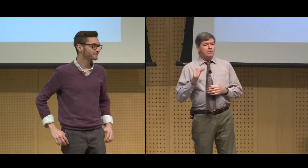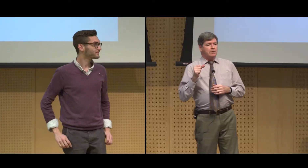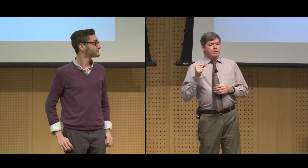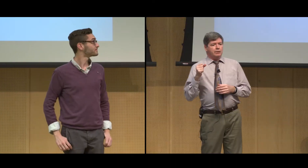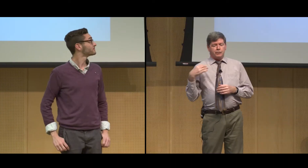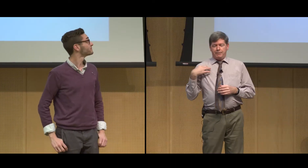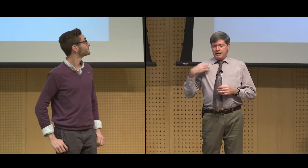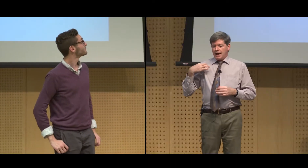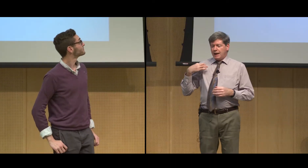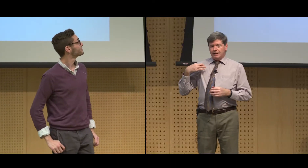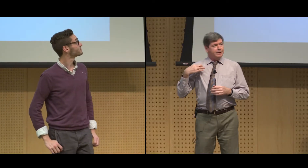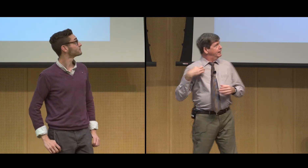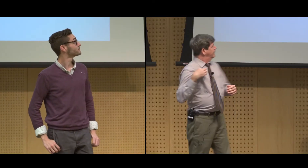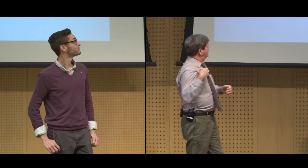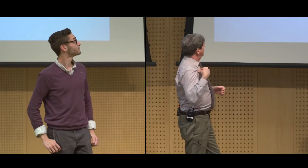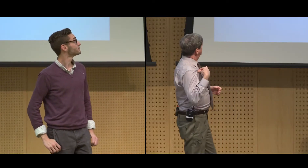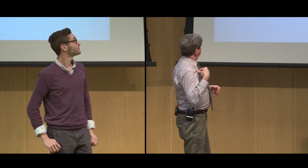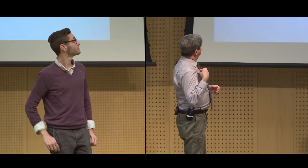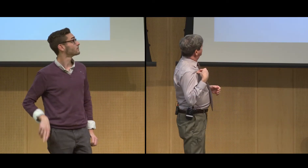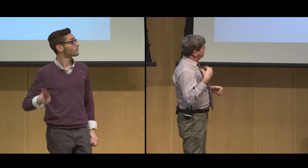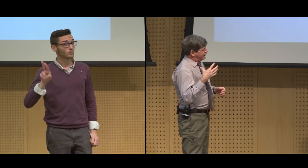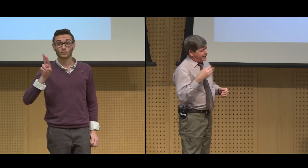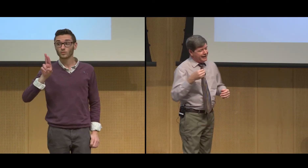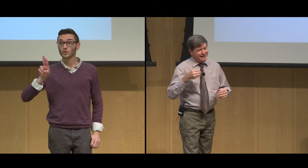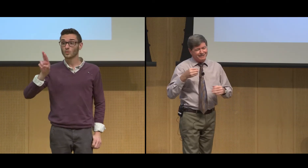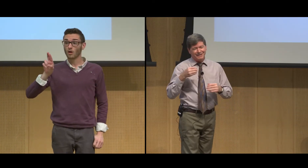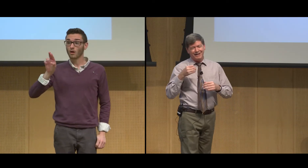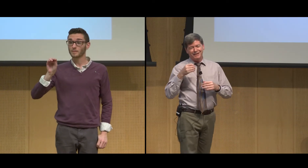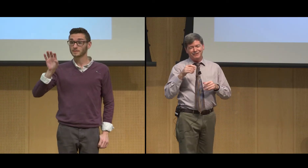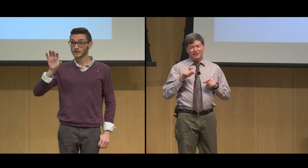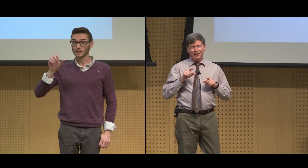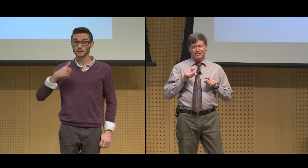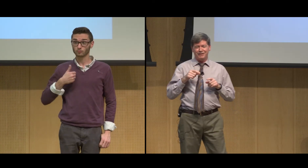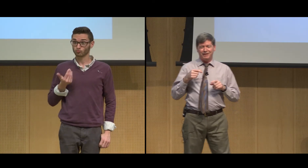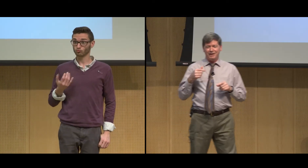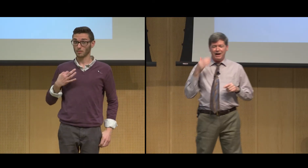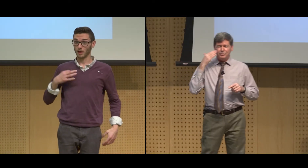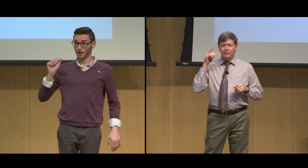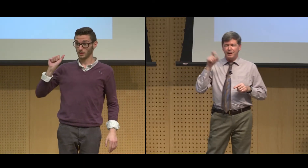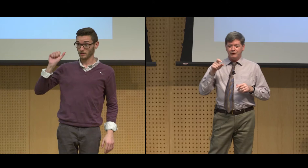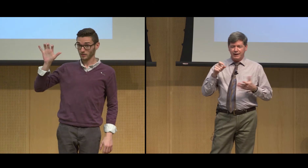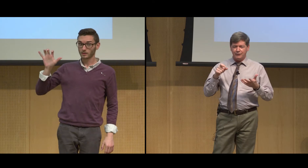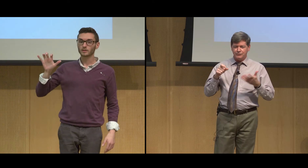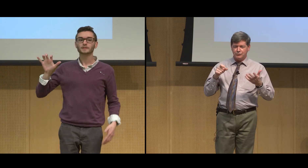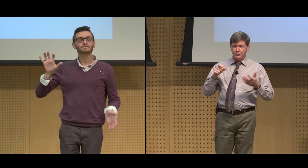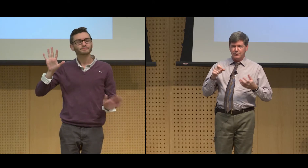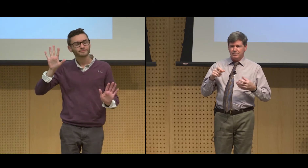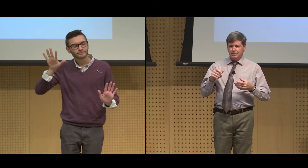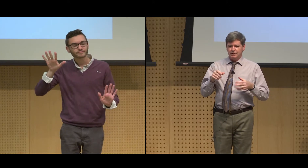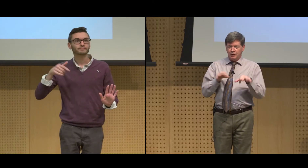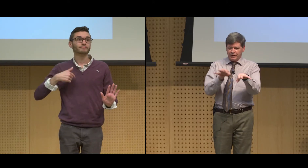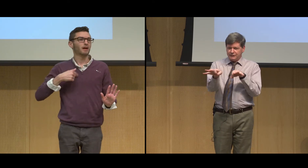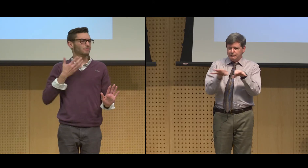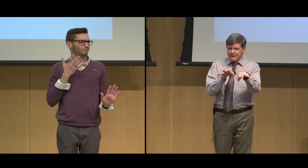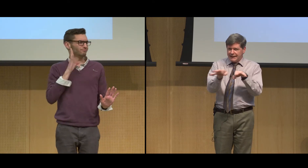So I applied, and--and--and I knew that I would have to, uh, you know, explain